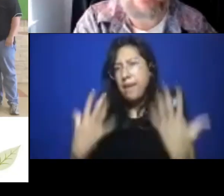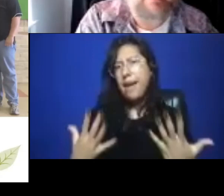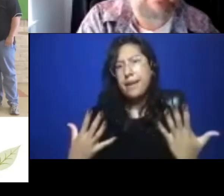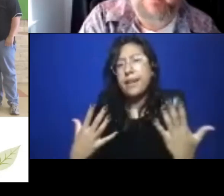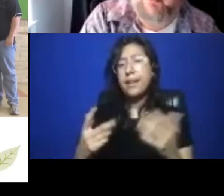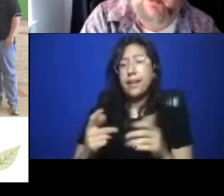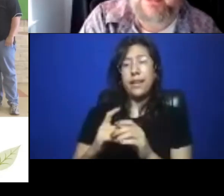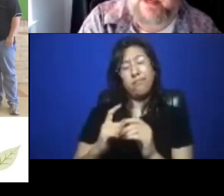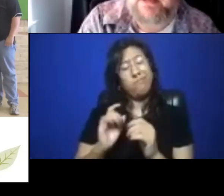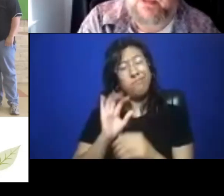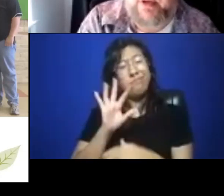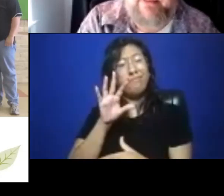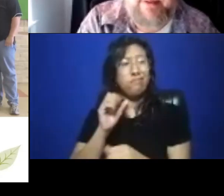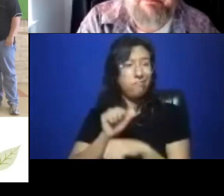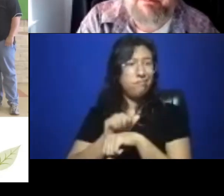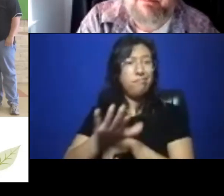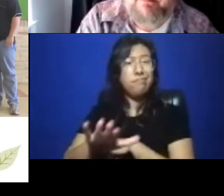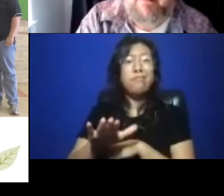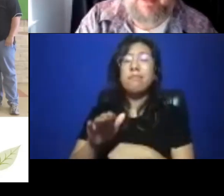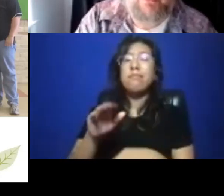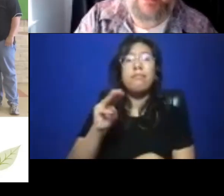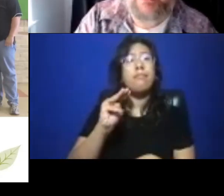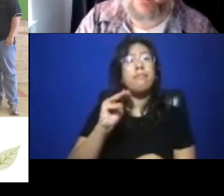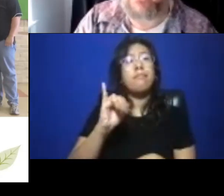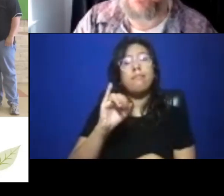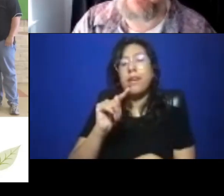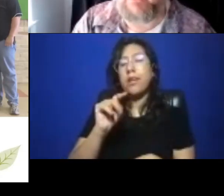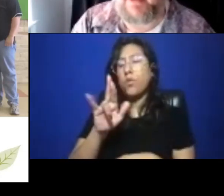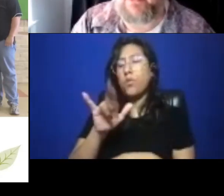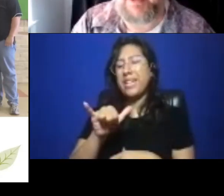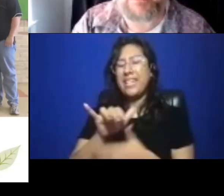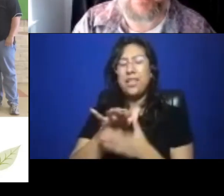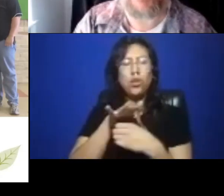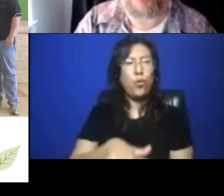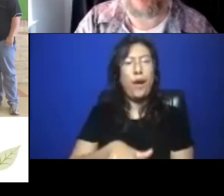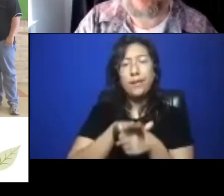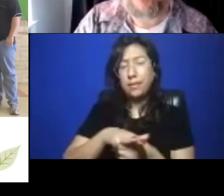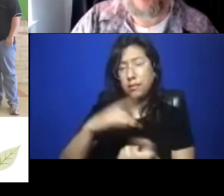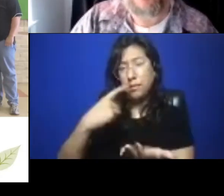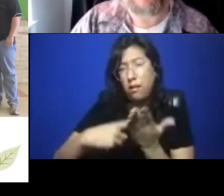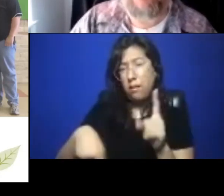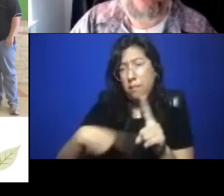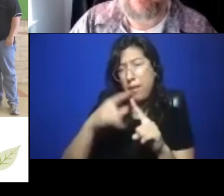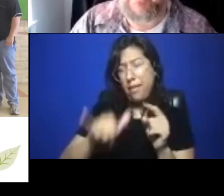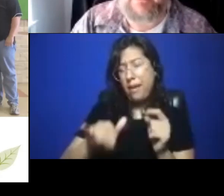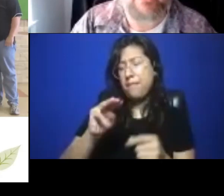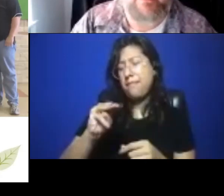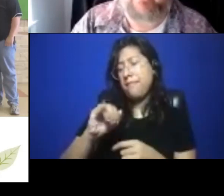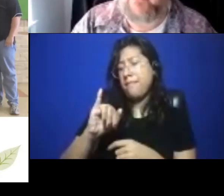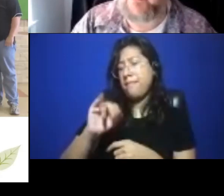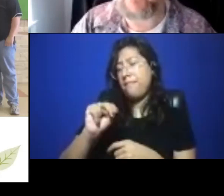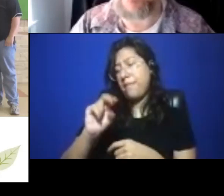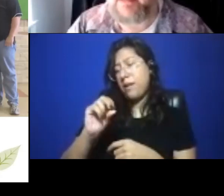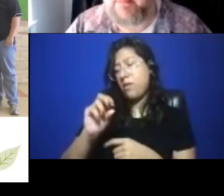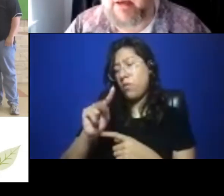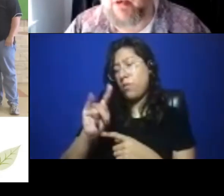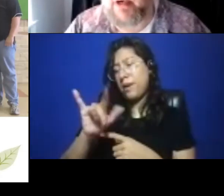and minority stress is one of them. And we could talk a lot about minority stress, but just the fact that trans folks are in the minority